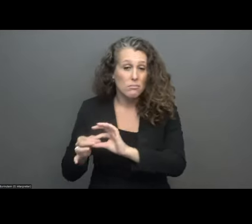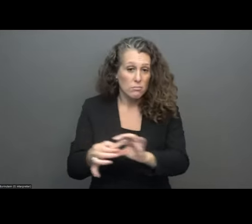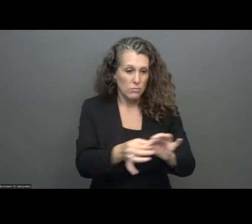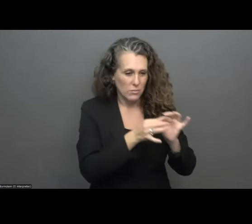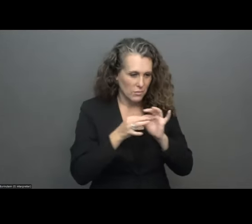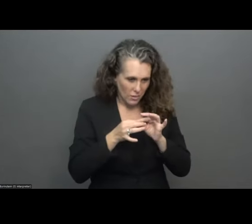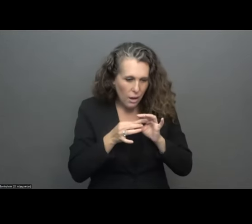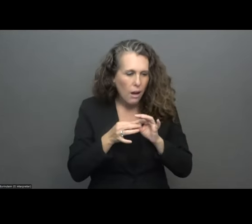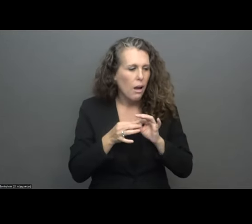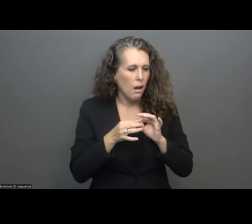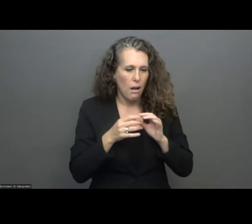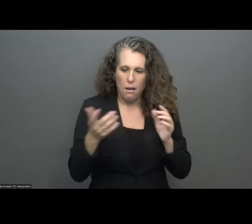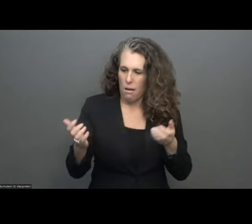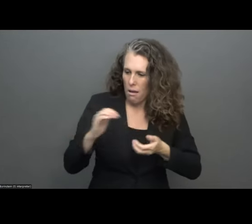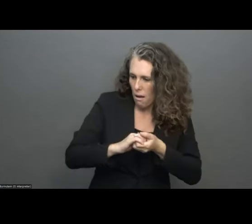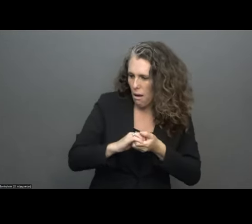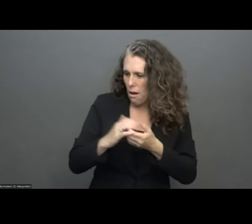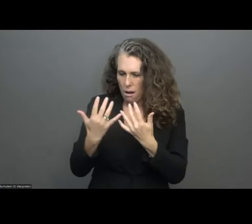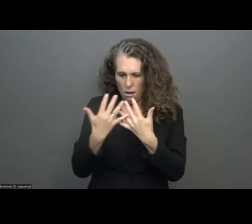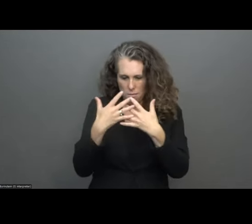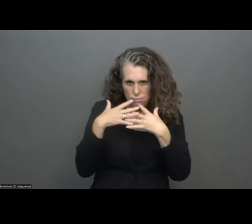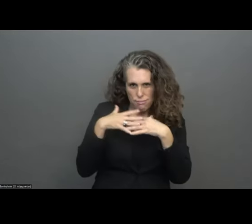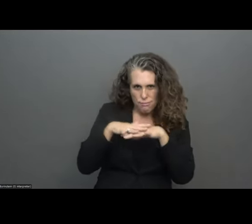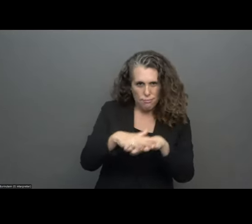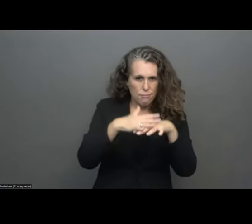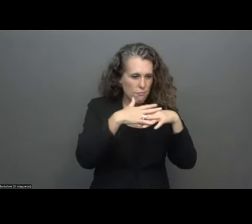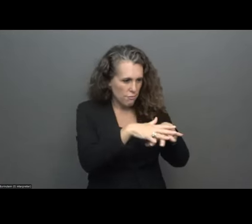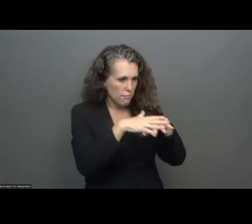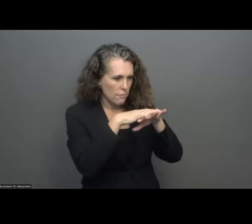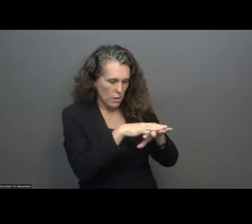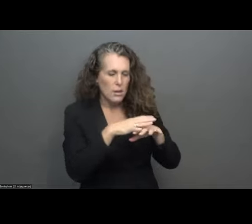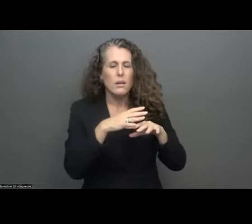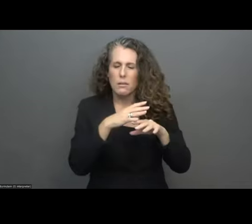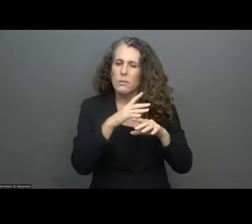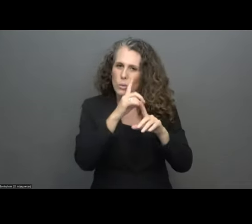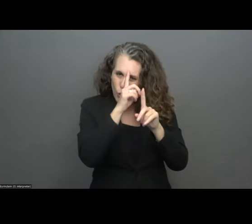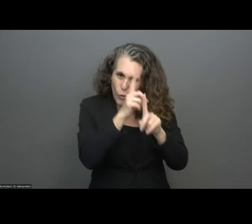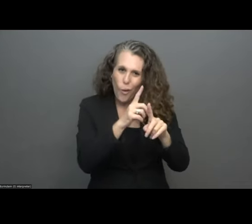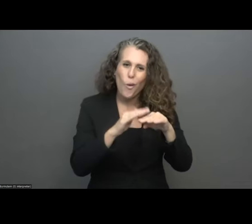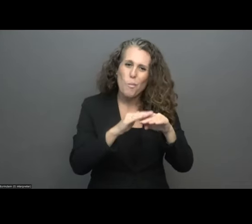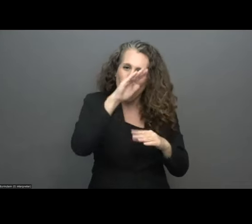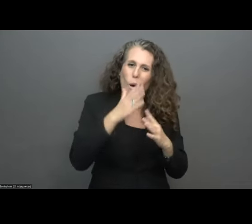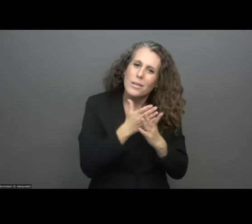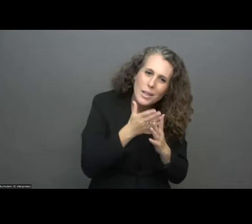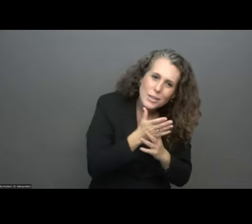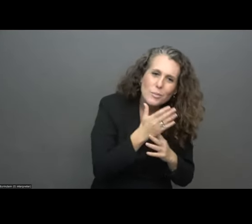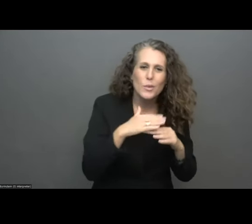parties on cuisine, a poor move on. 14:44:56 No production or suggestions on the